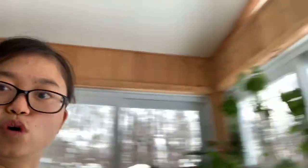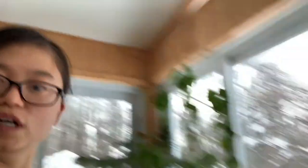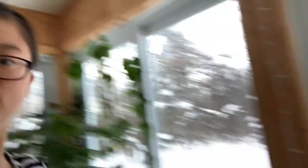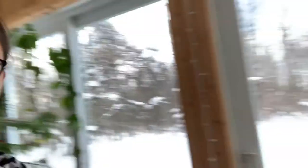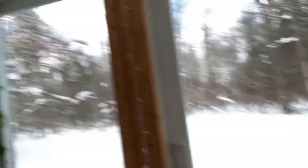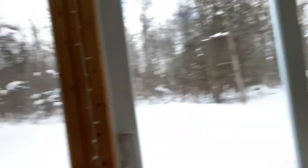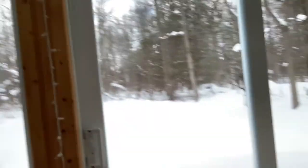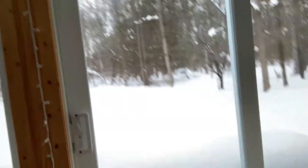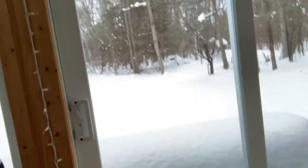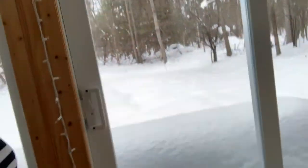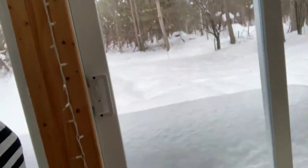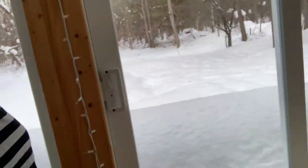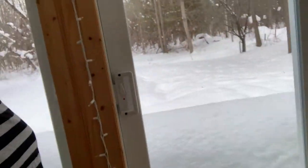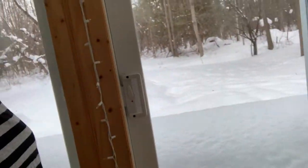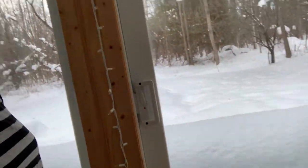snow!